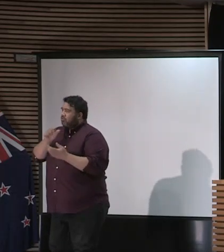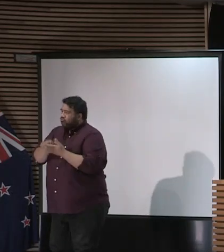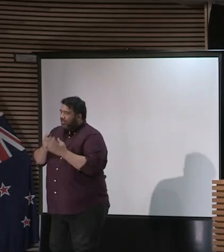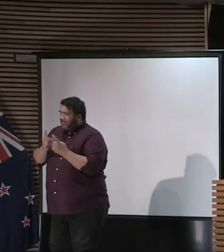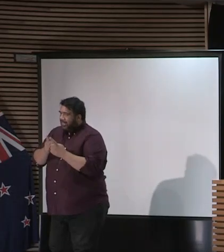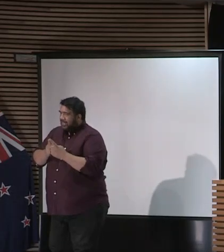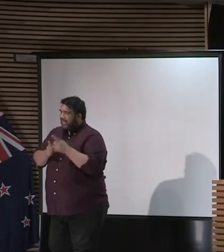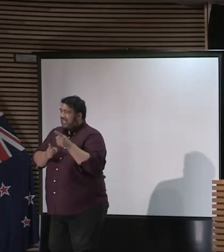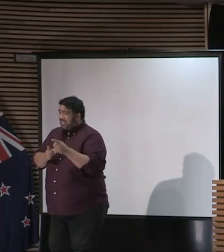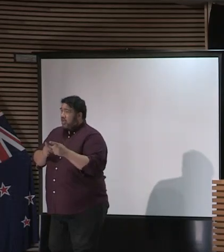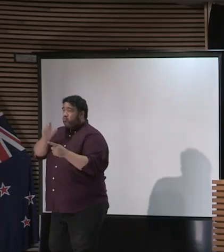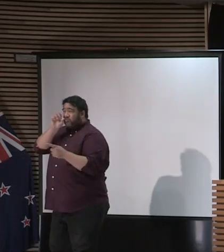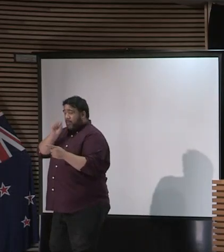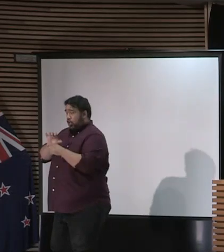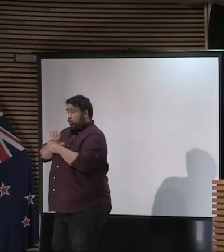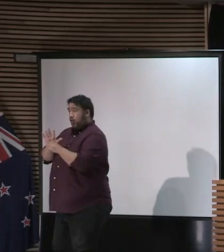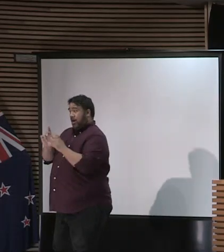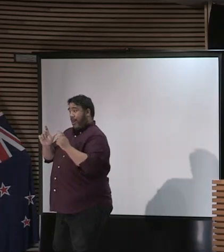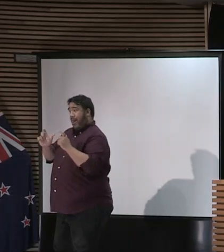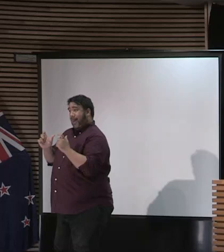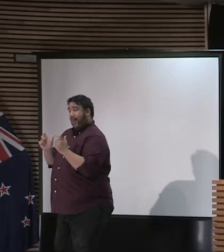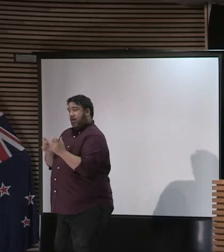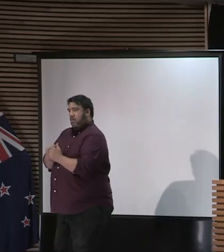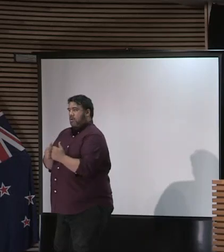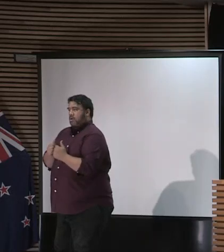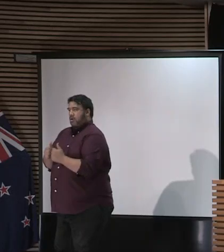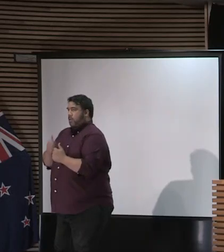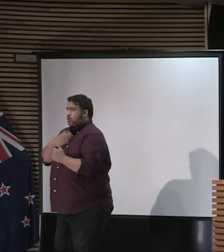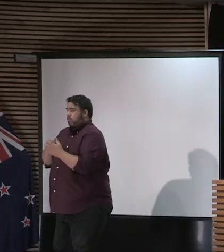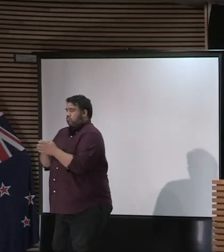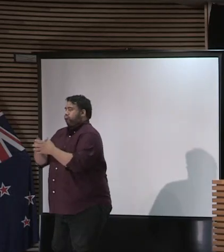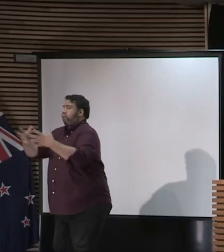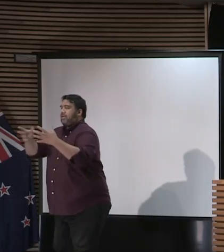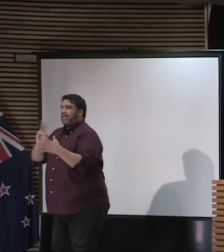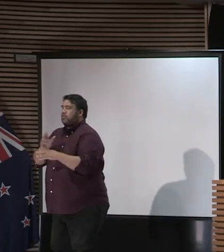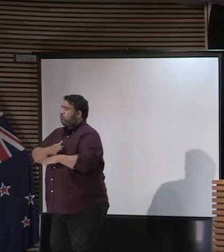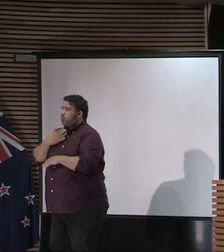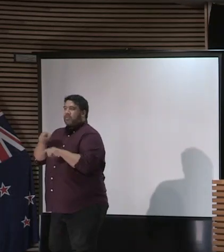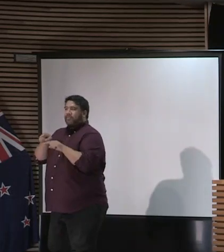where I would... Really cannot emphasise enough no-one wants a second wave in New Zealand.